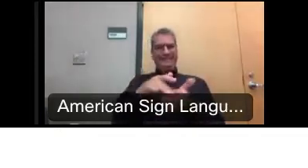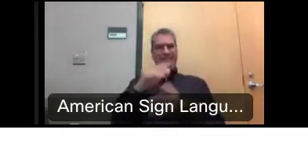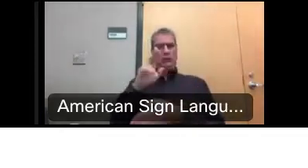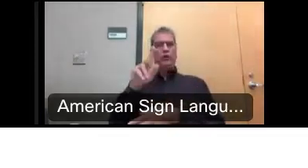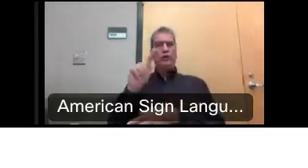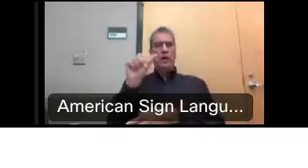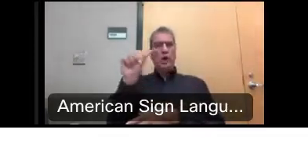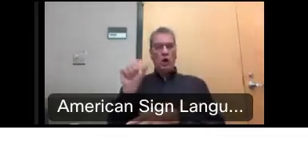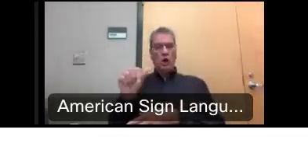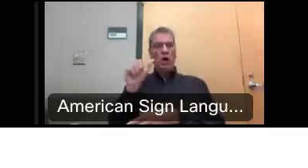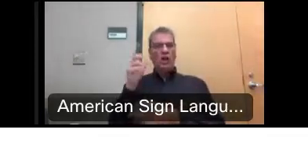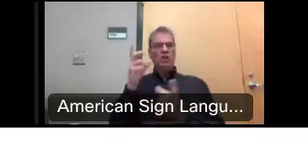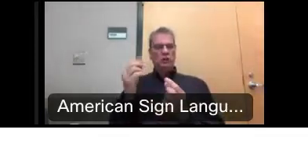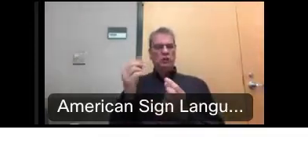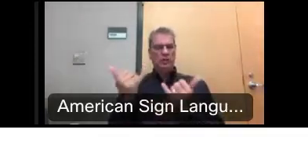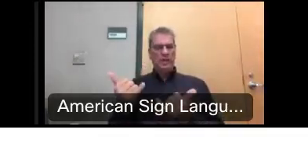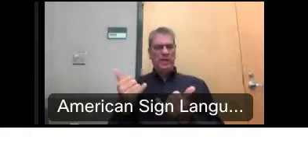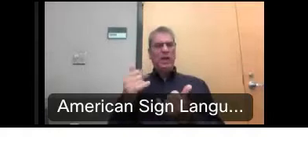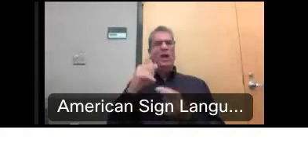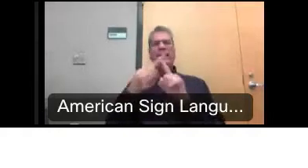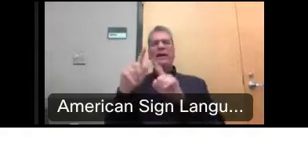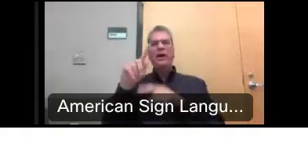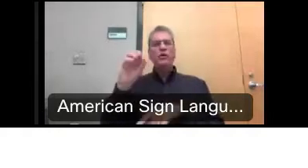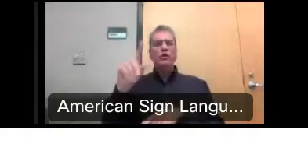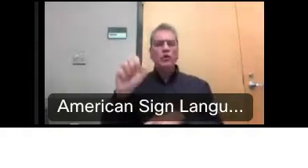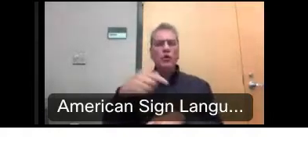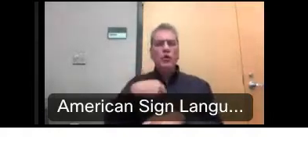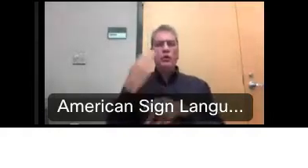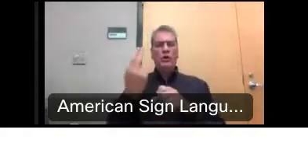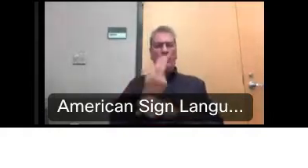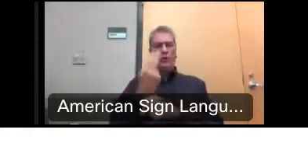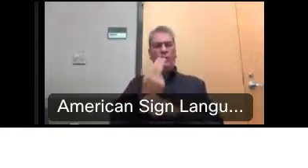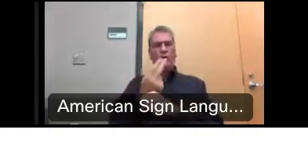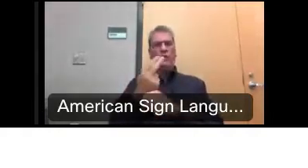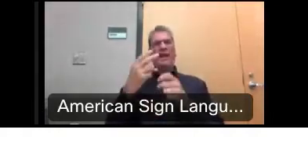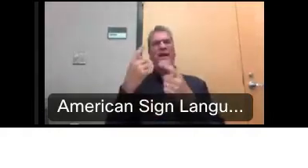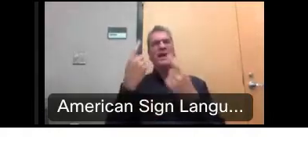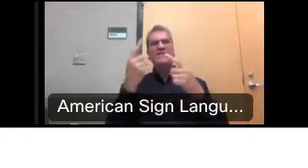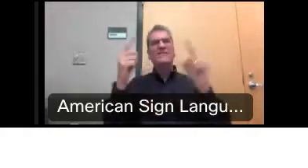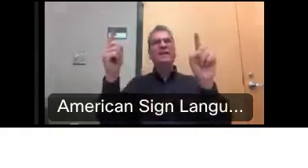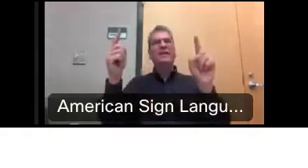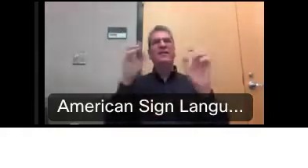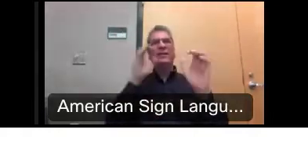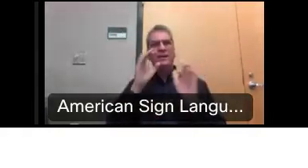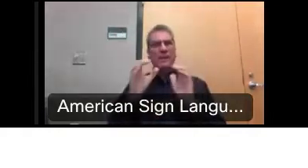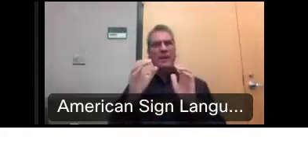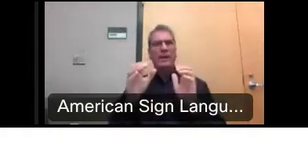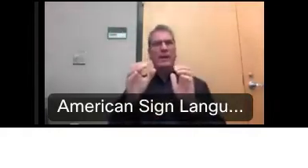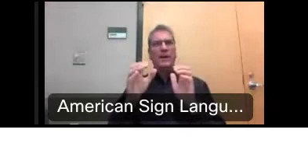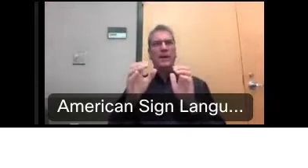Um, and some of the tools in particular that we use in developing more effective health messages that I'm hopefully you can immediately take back and adopt into your own work. Really